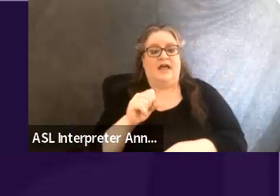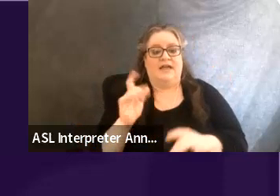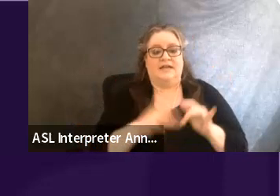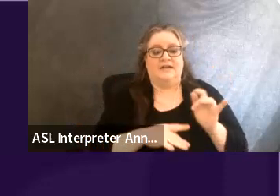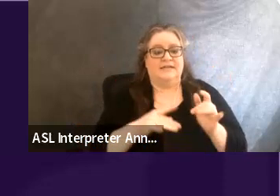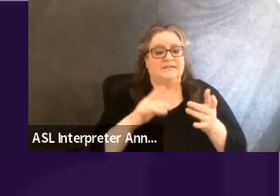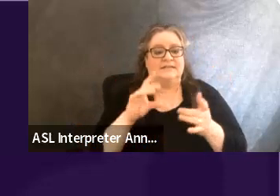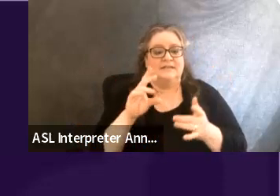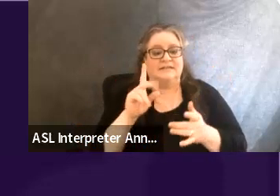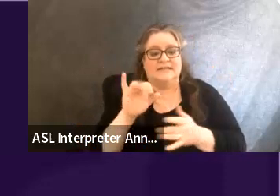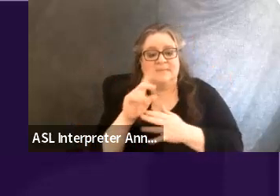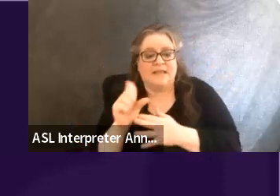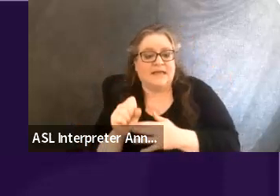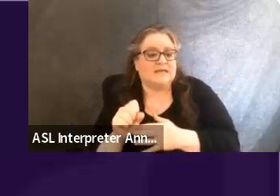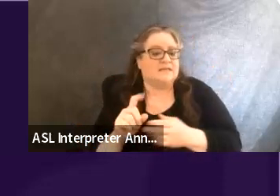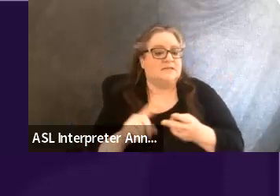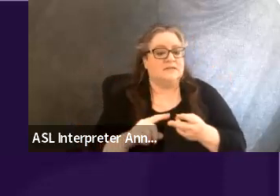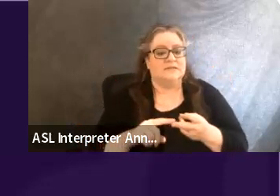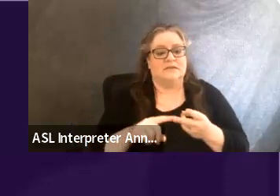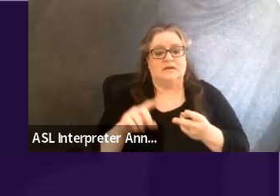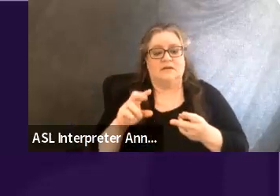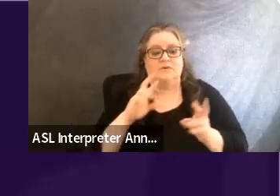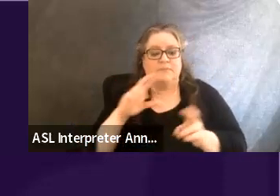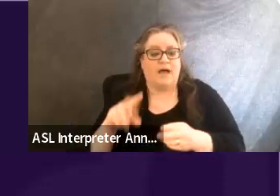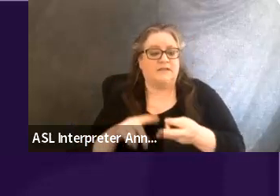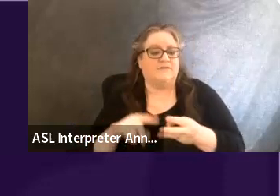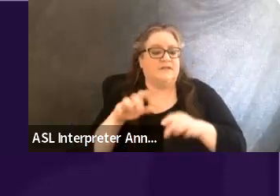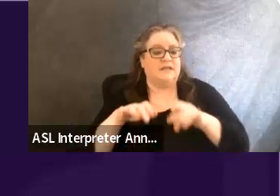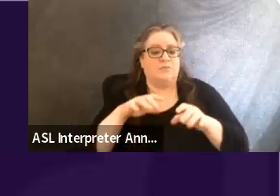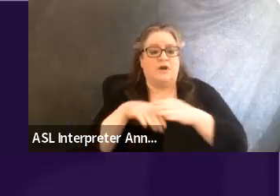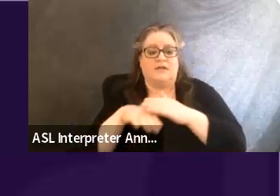and keyboard accessibility are usually covered by these things.